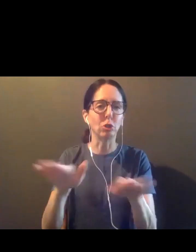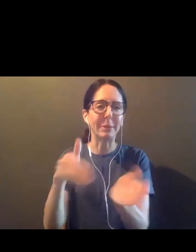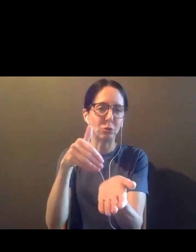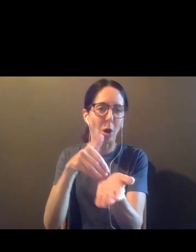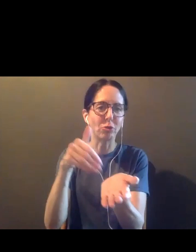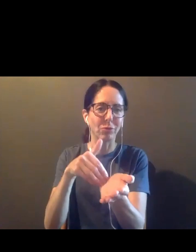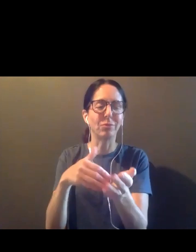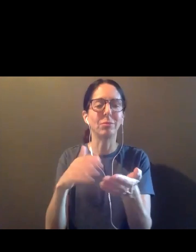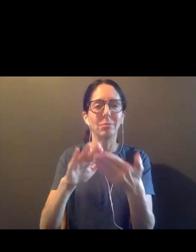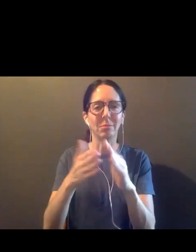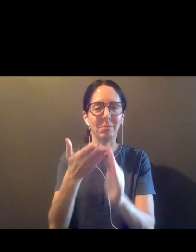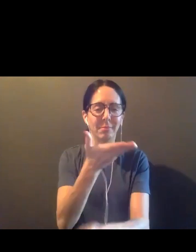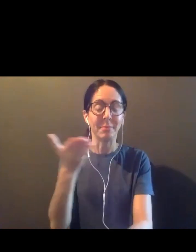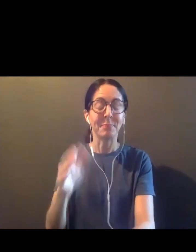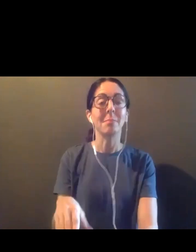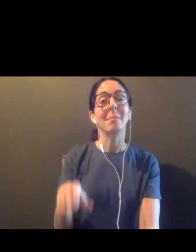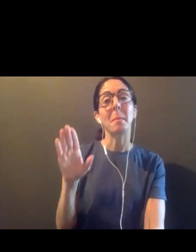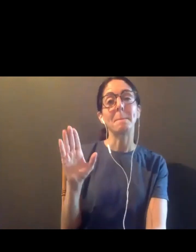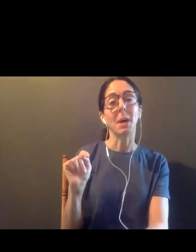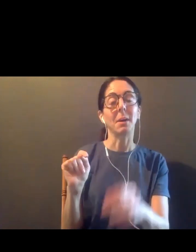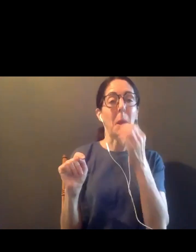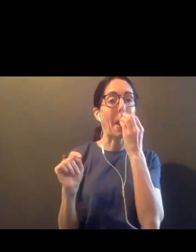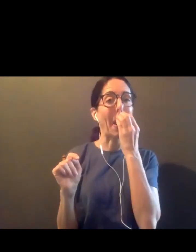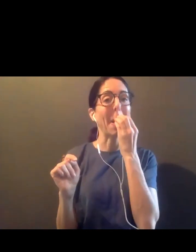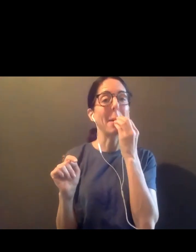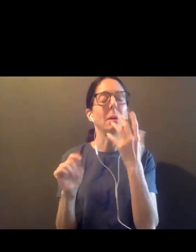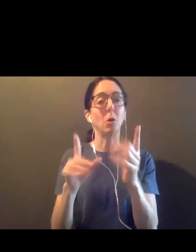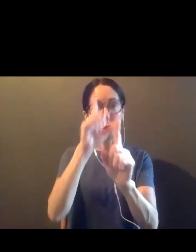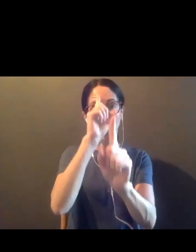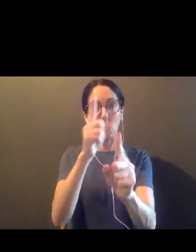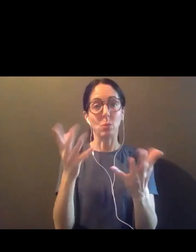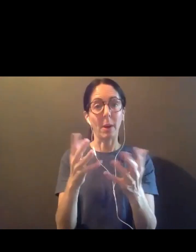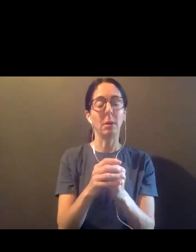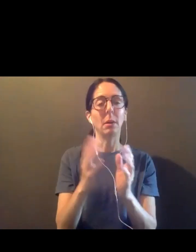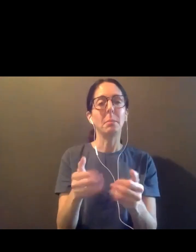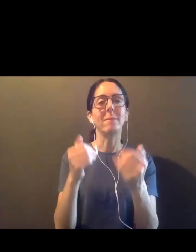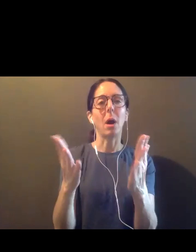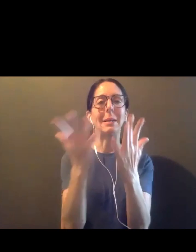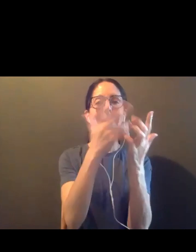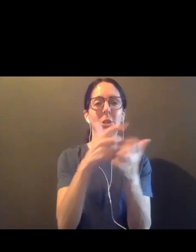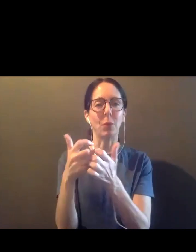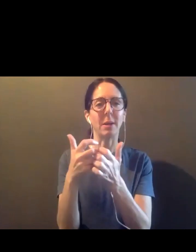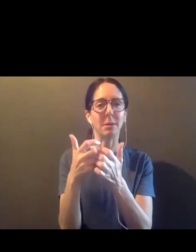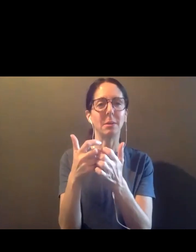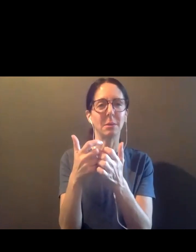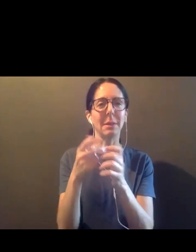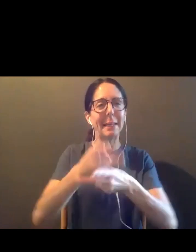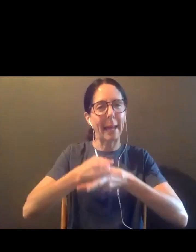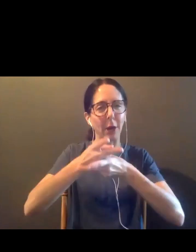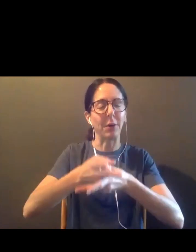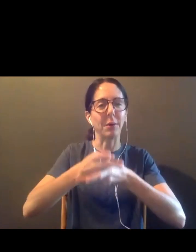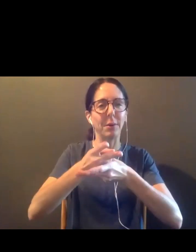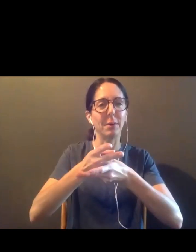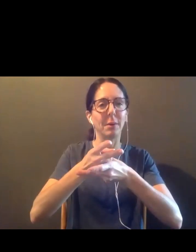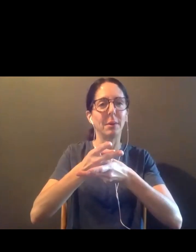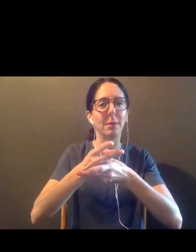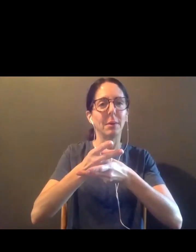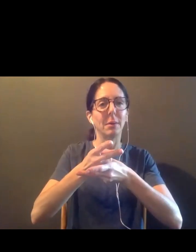However, with the view of wanting to provide integrated care, we put our hand up as an